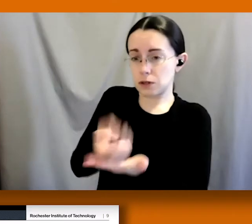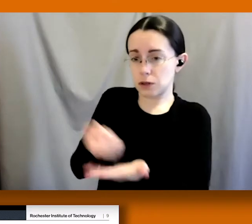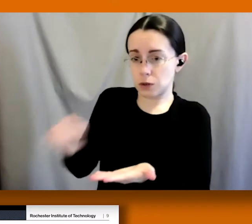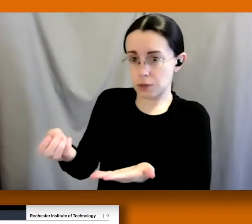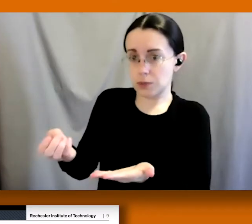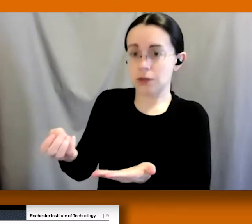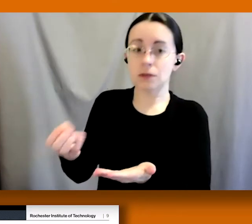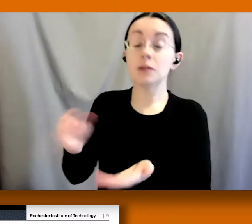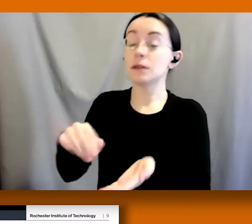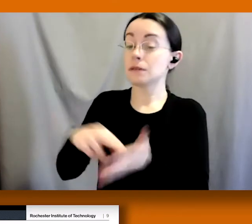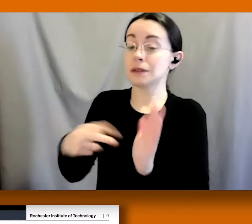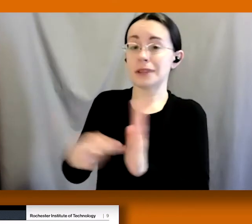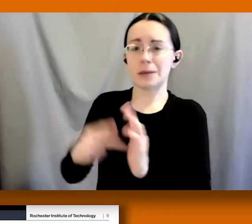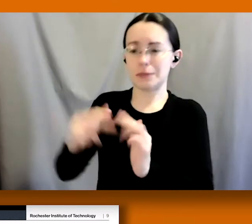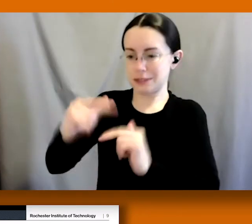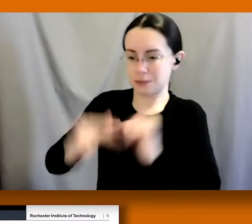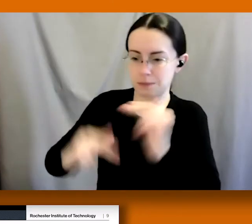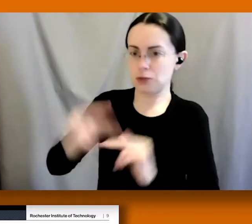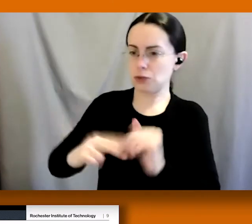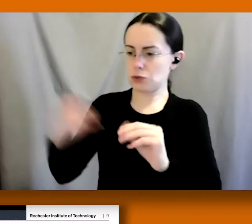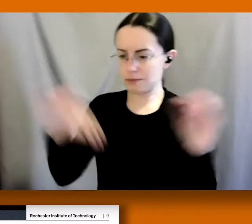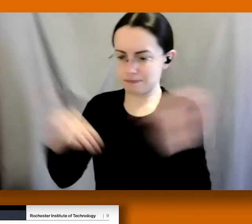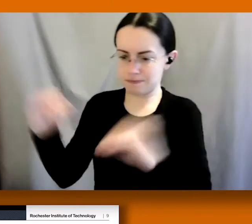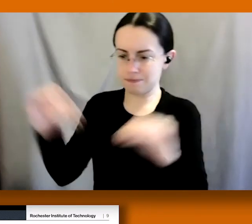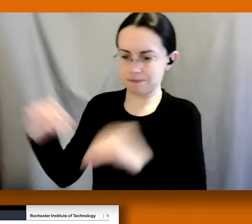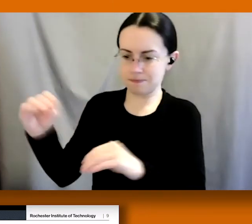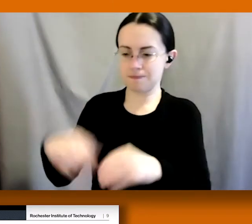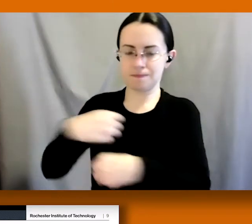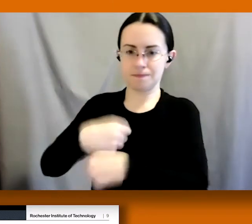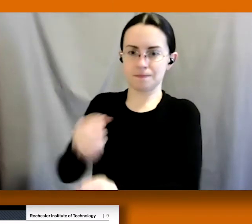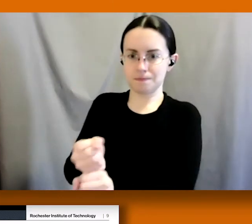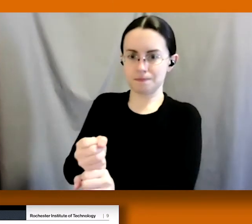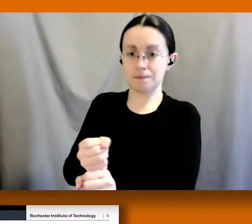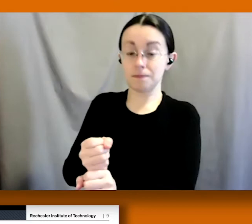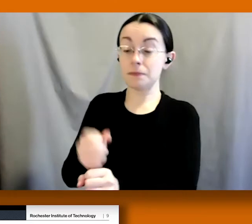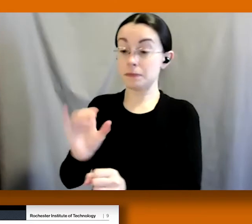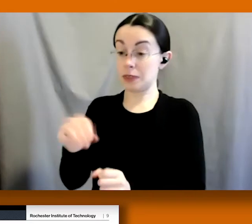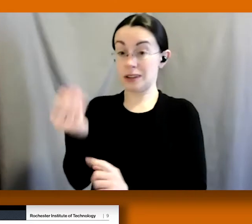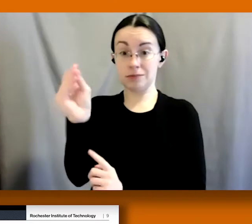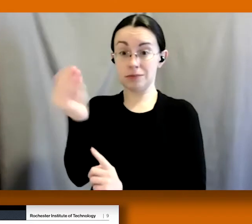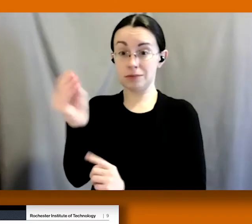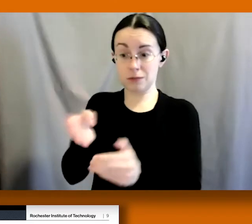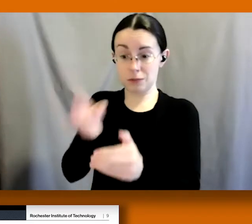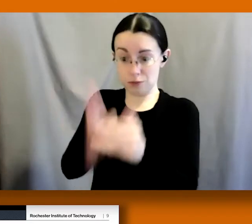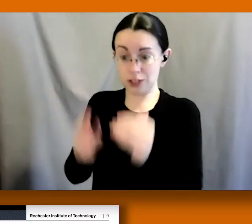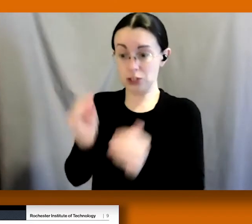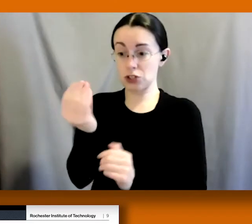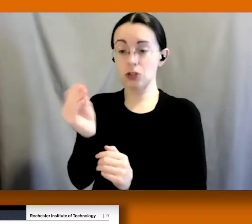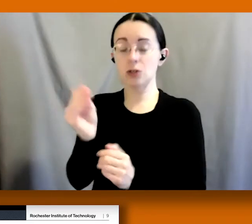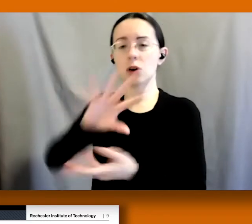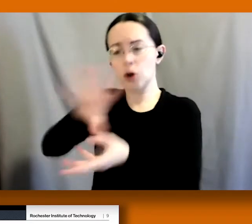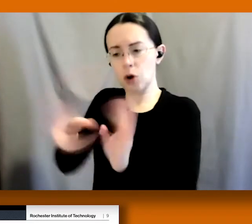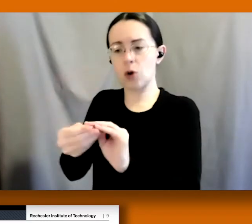from individual parts or, when completed, has a whole cost of $5,000 or more.